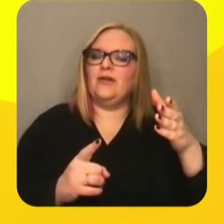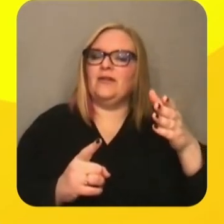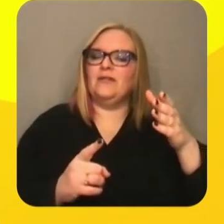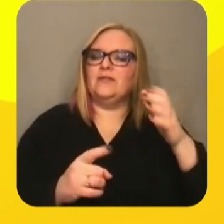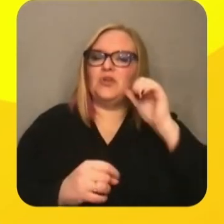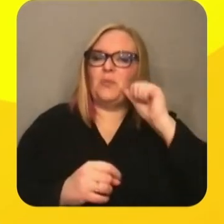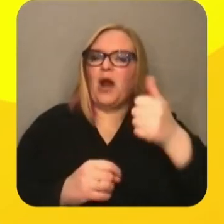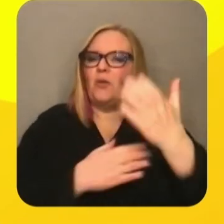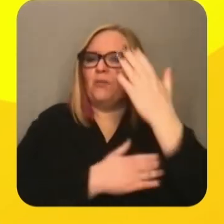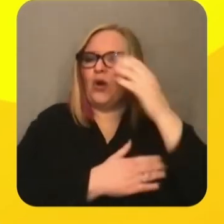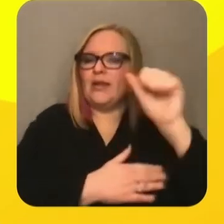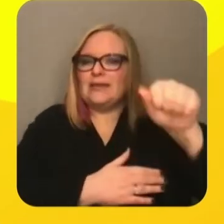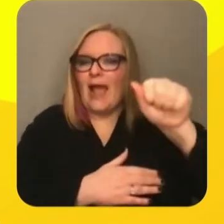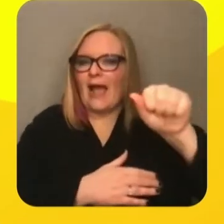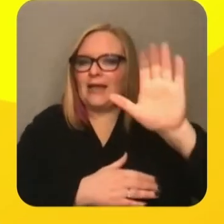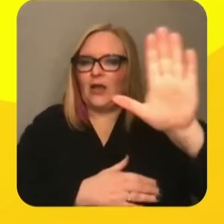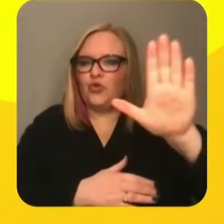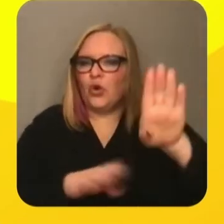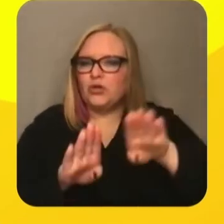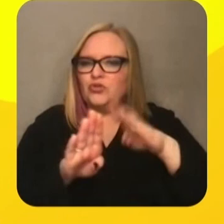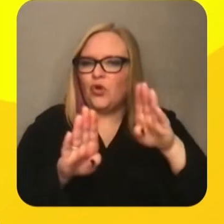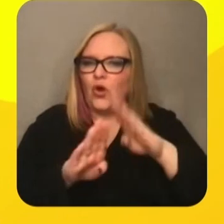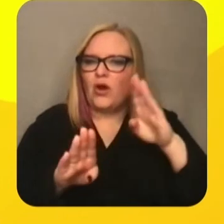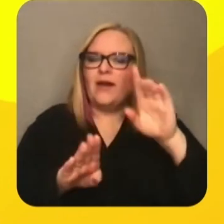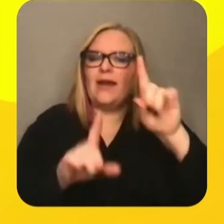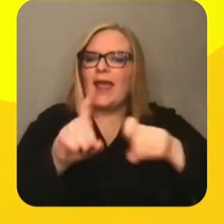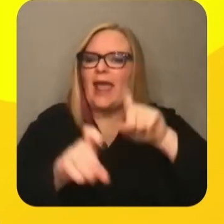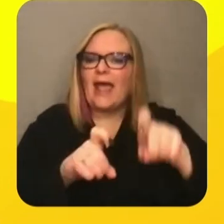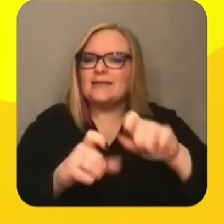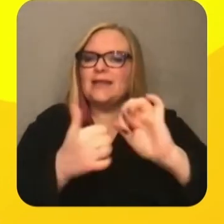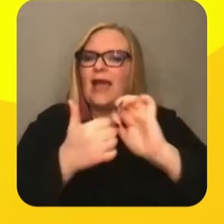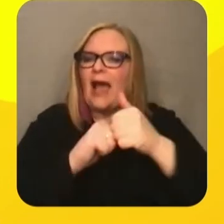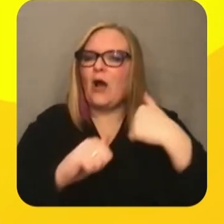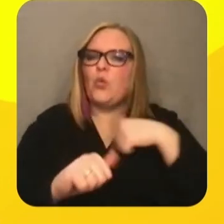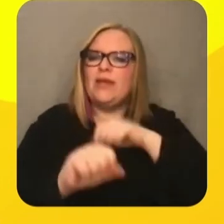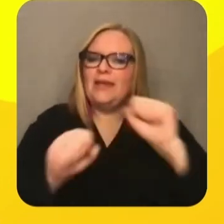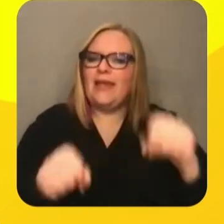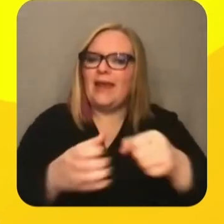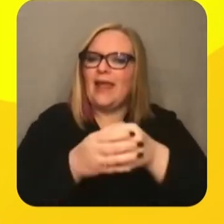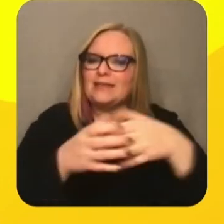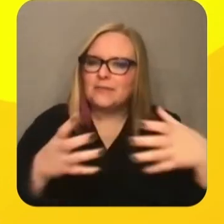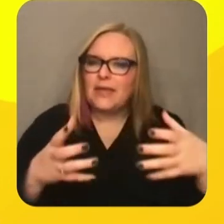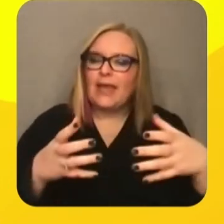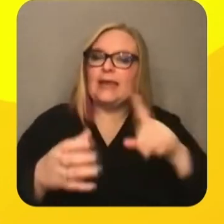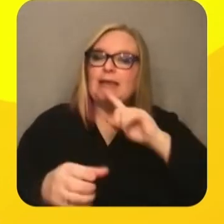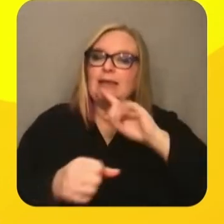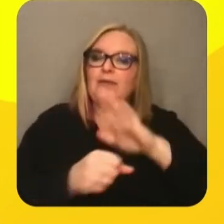say what can we do to continue to expand in making sure that we're taking some of the things that we're able to do